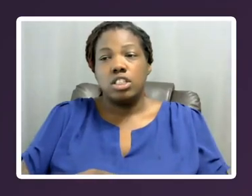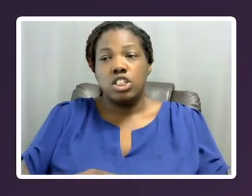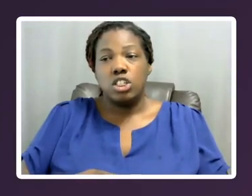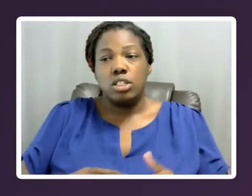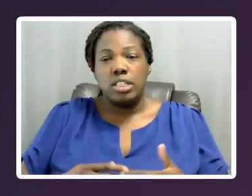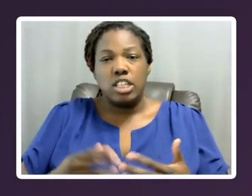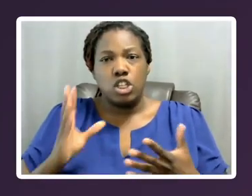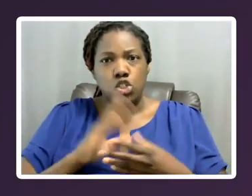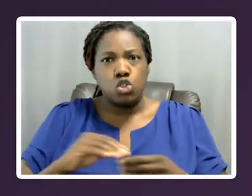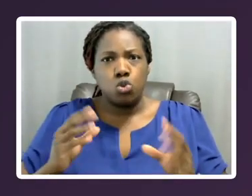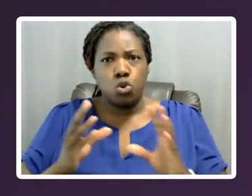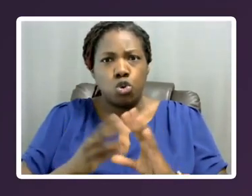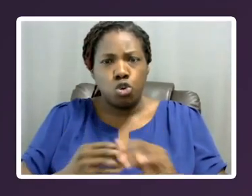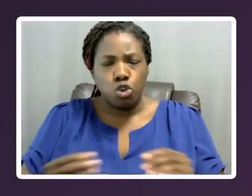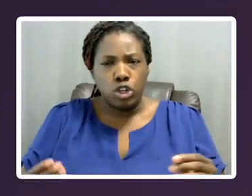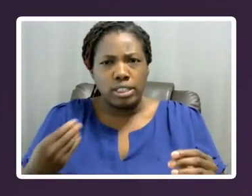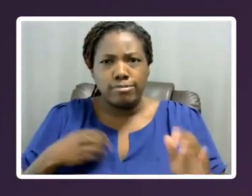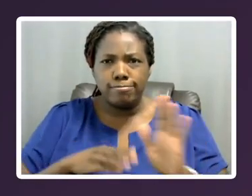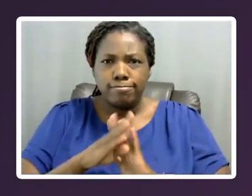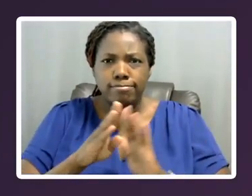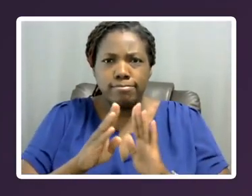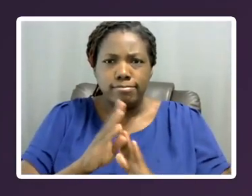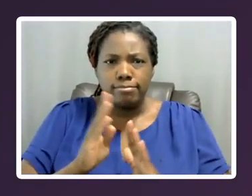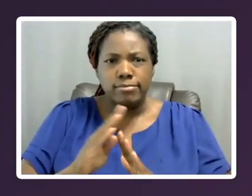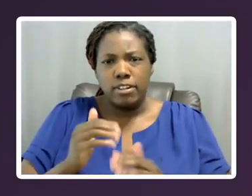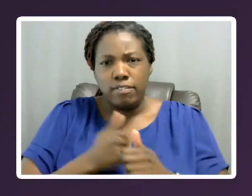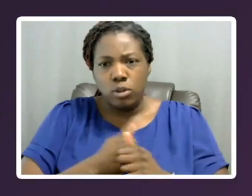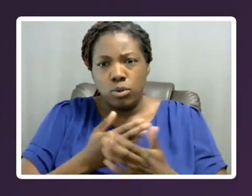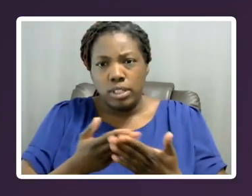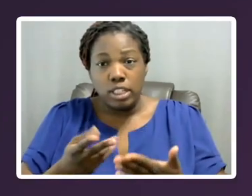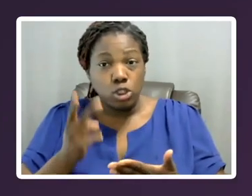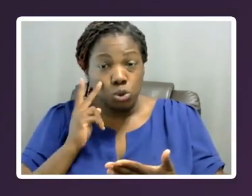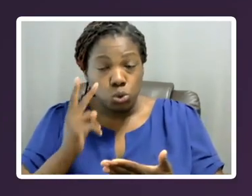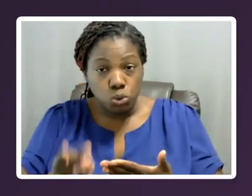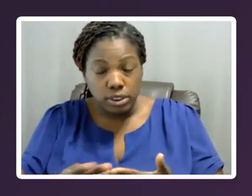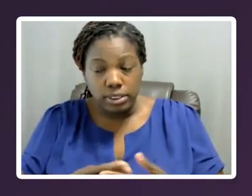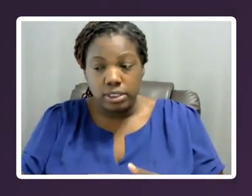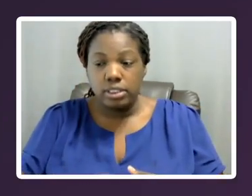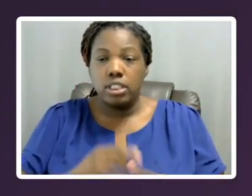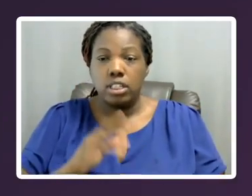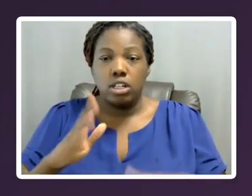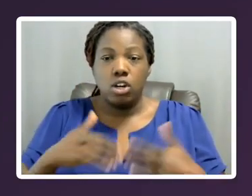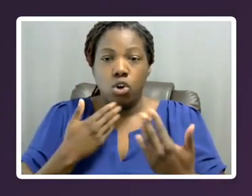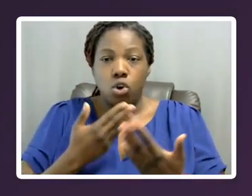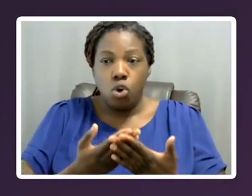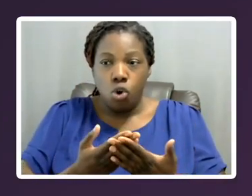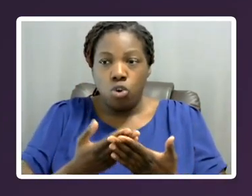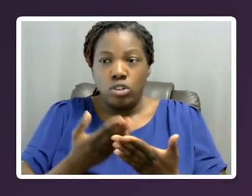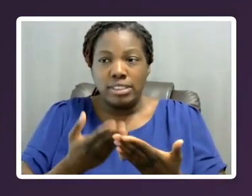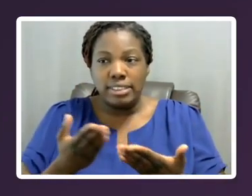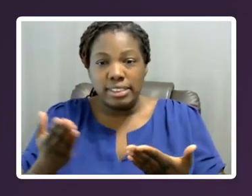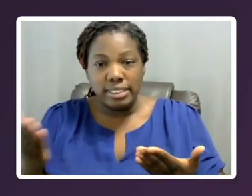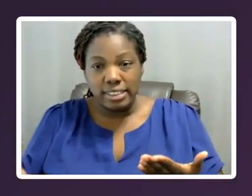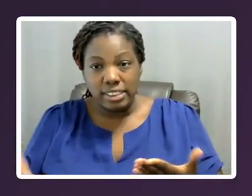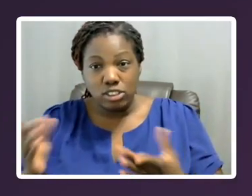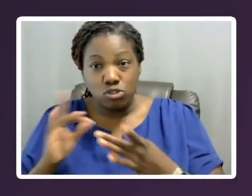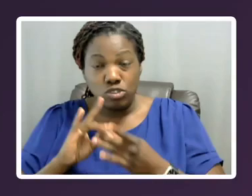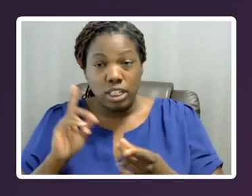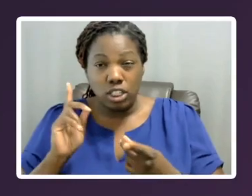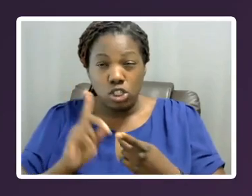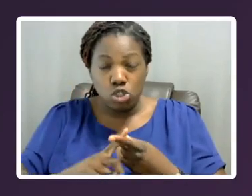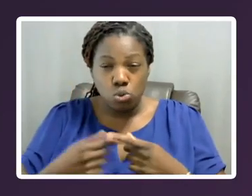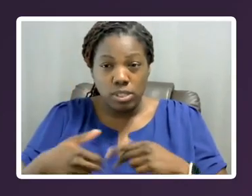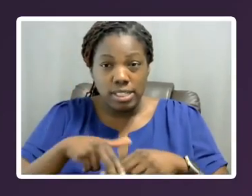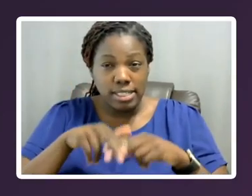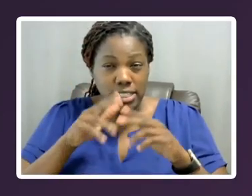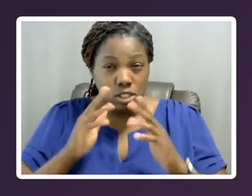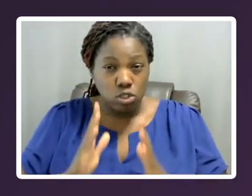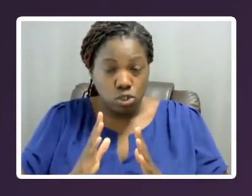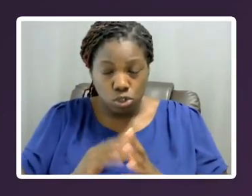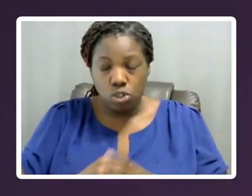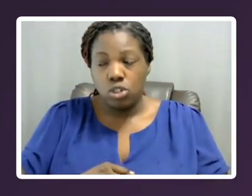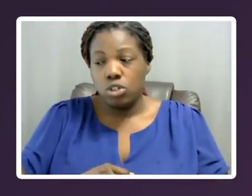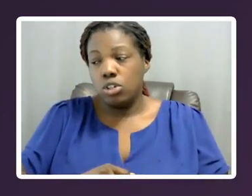the objects that you're seeing, based on all these things around our sitter and what the sitters are